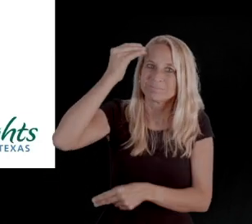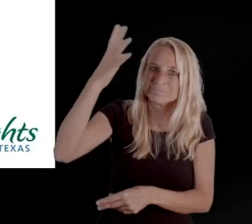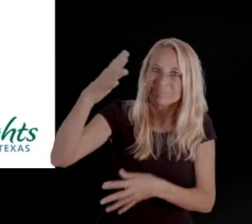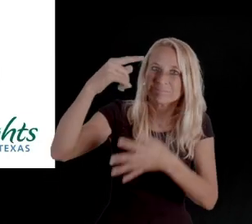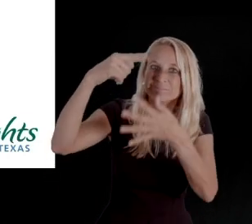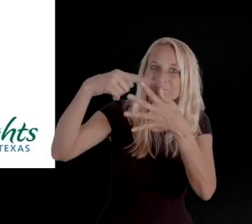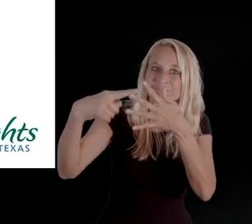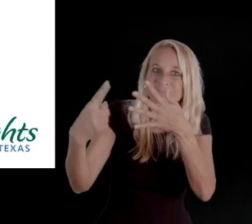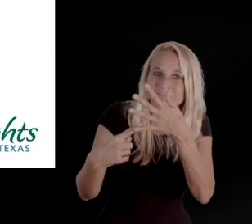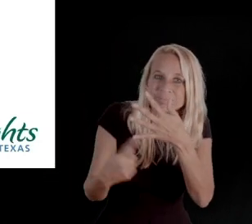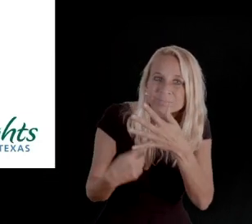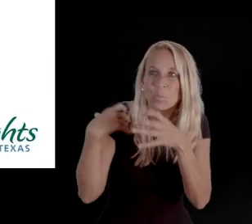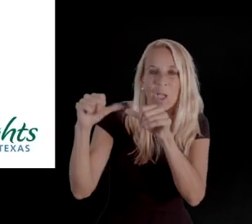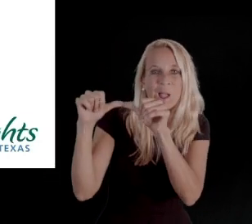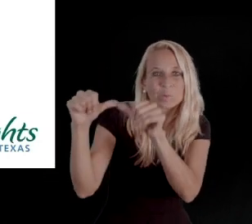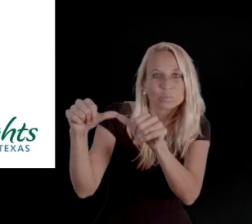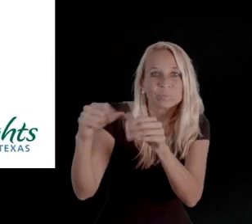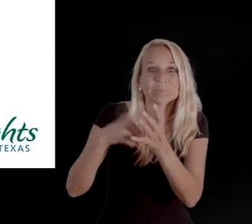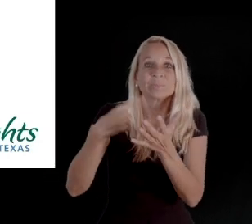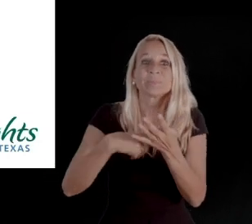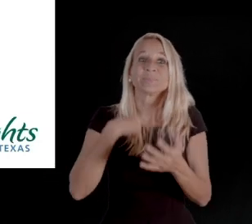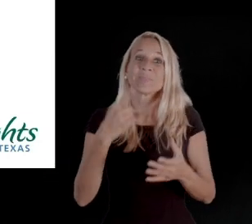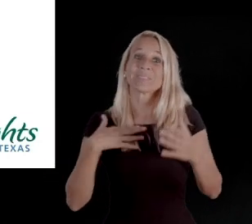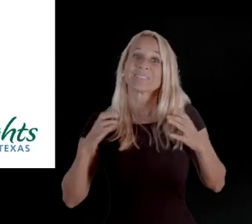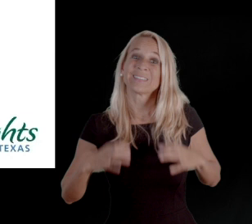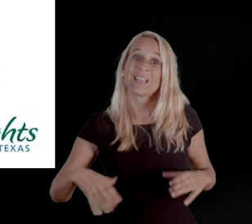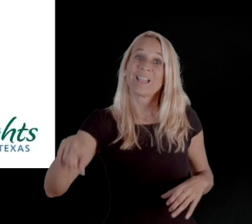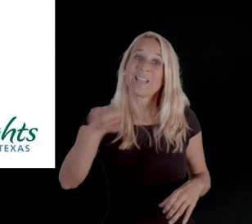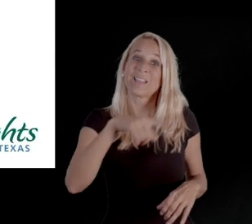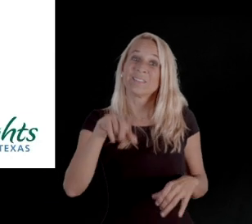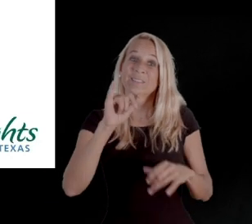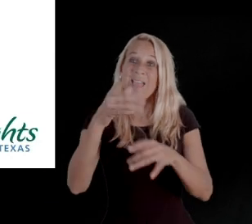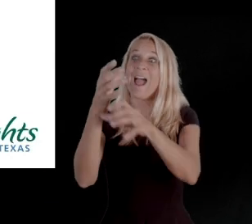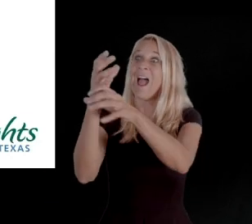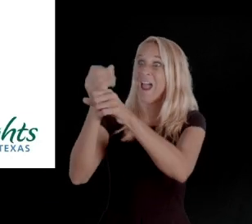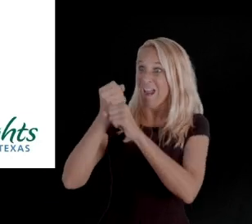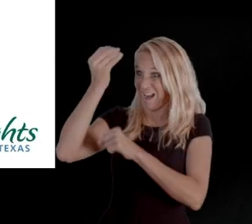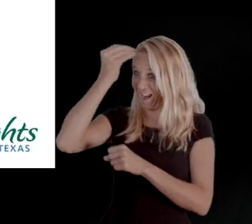So oftentimes what I tell my clients is you can get your